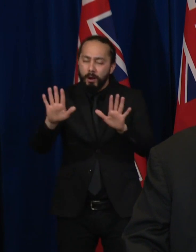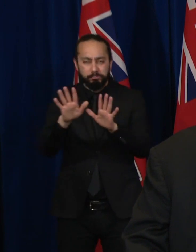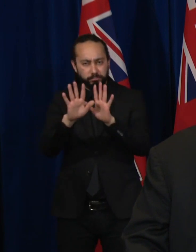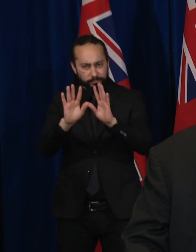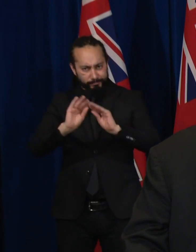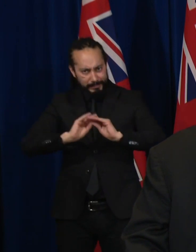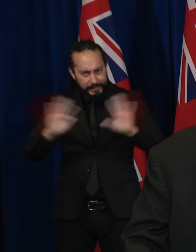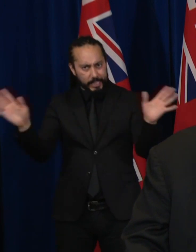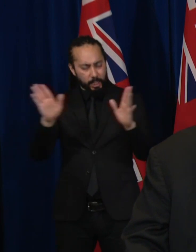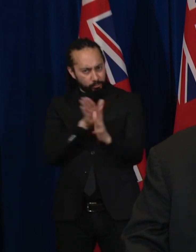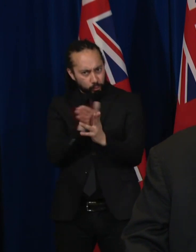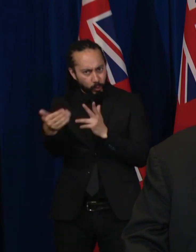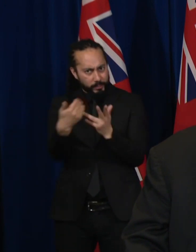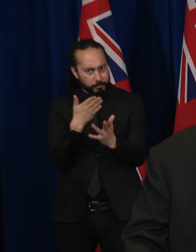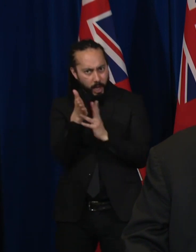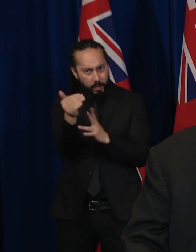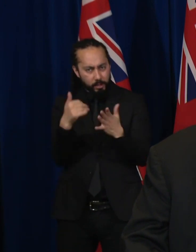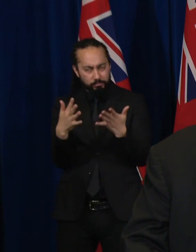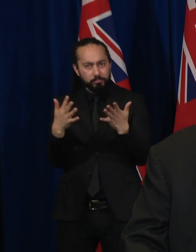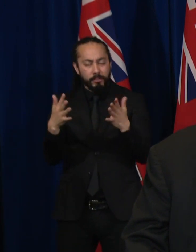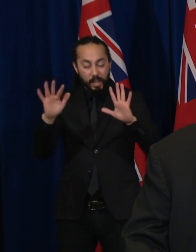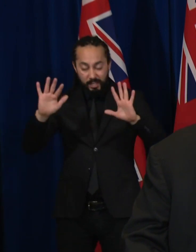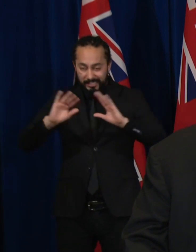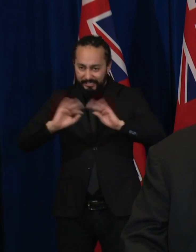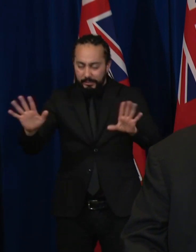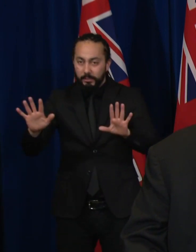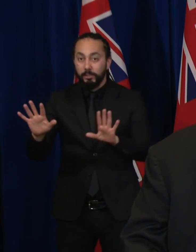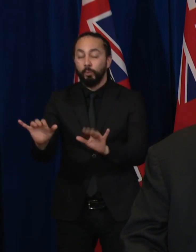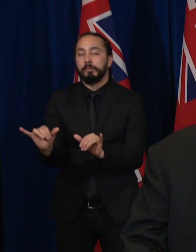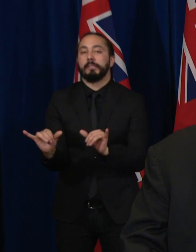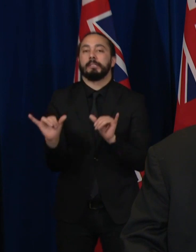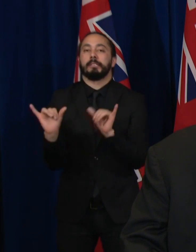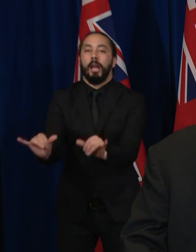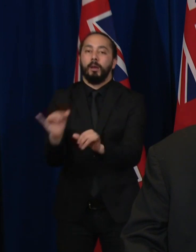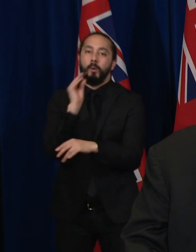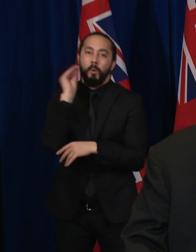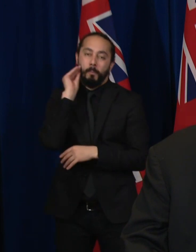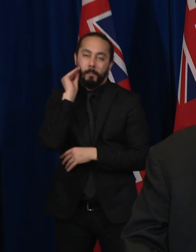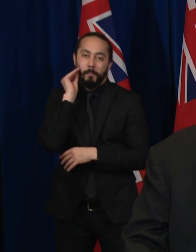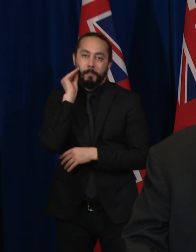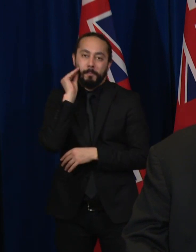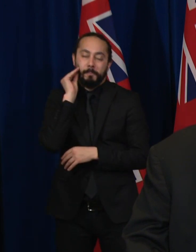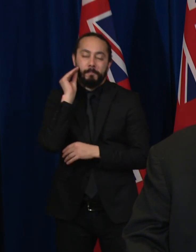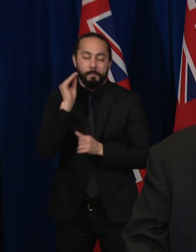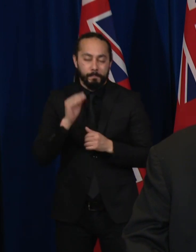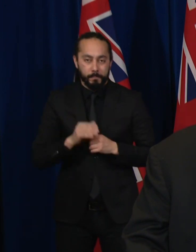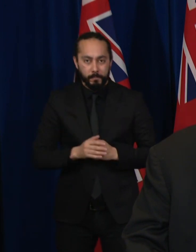That's what we'll be using, just really reinforcing the message. But I just want to say the